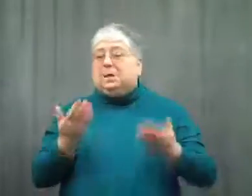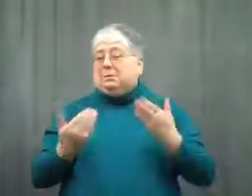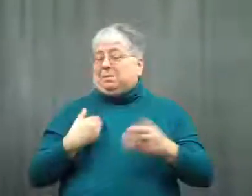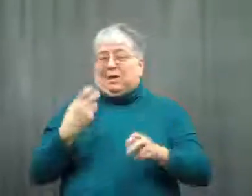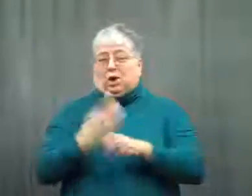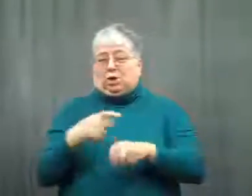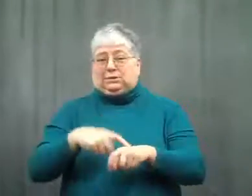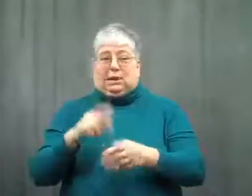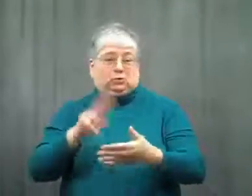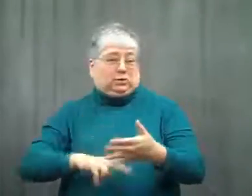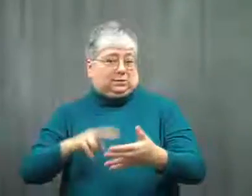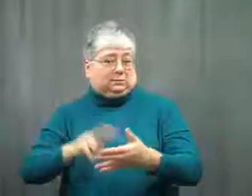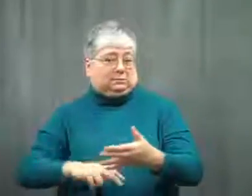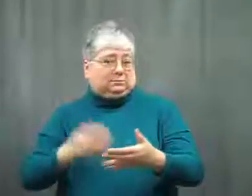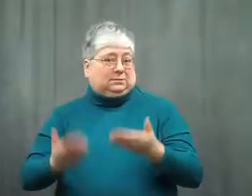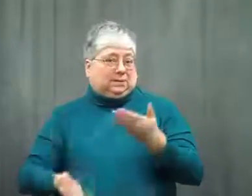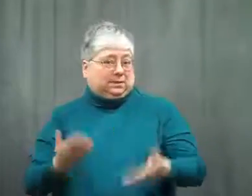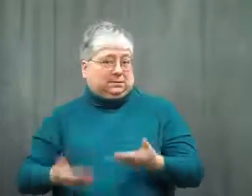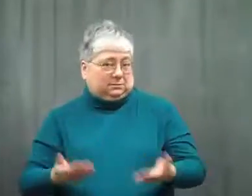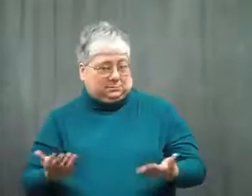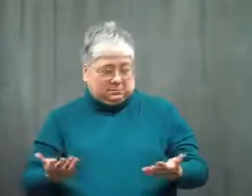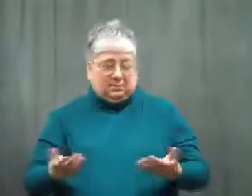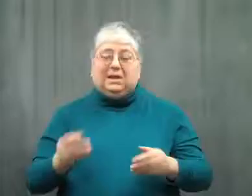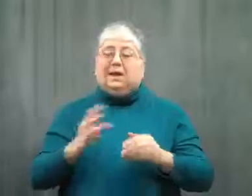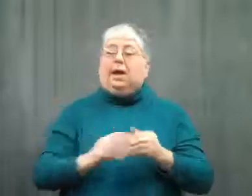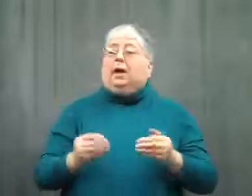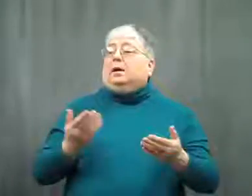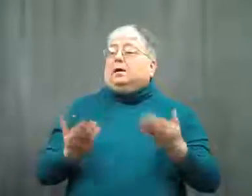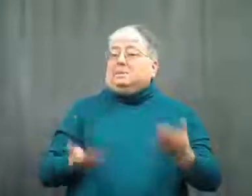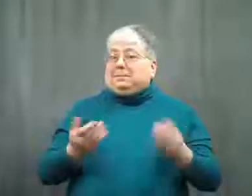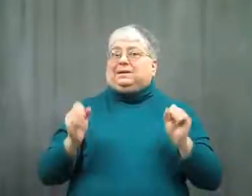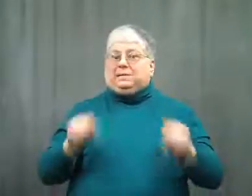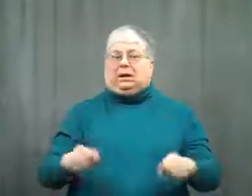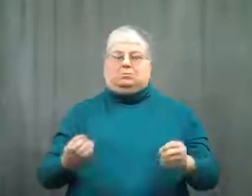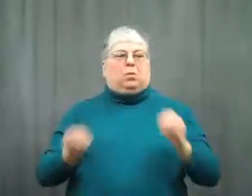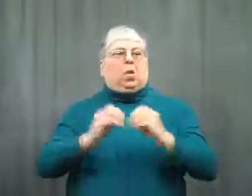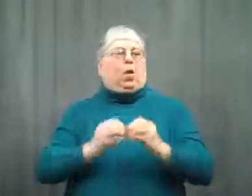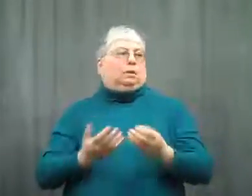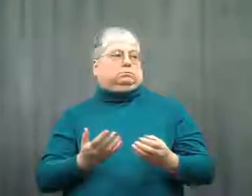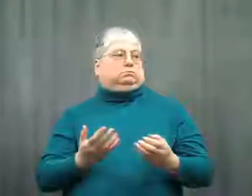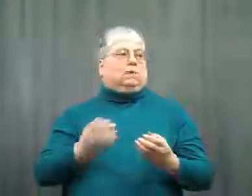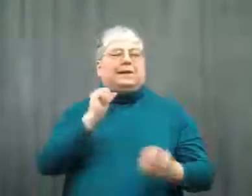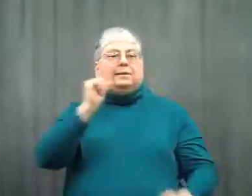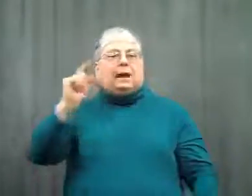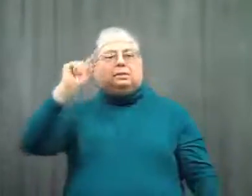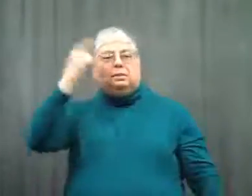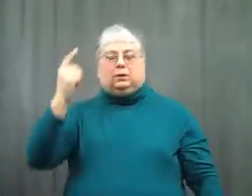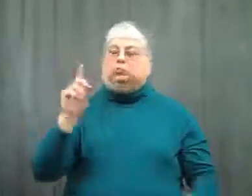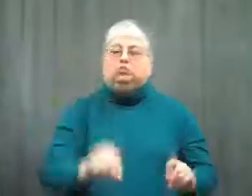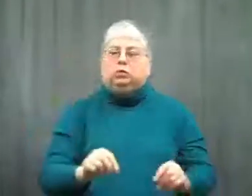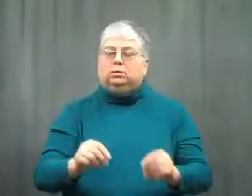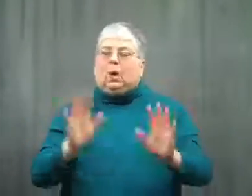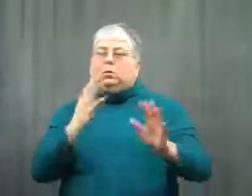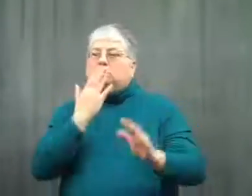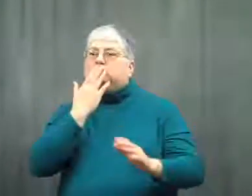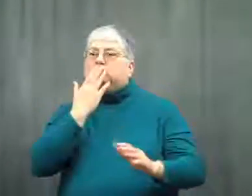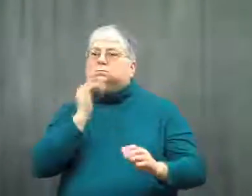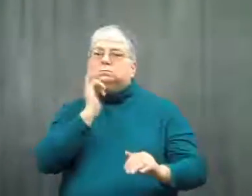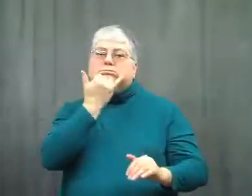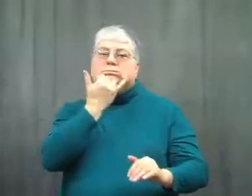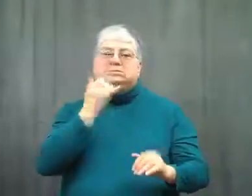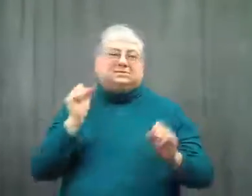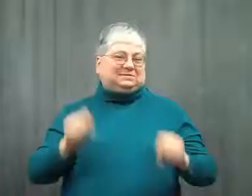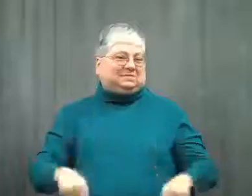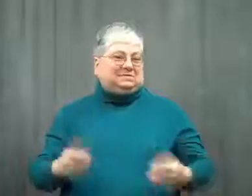maybe difficulty reading or increased impulsivity.